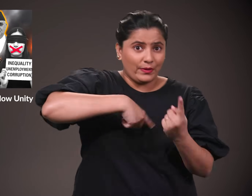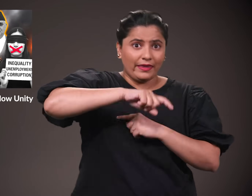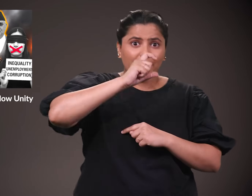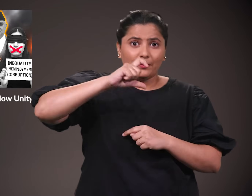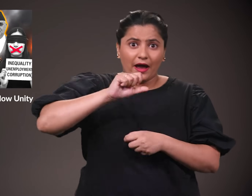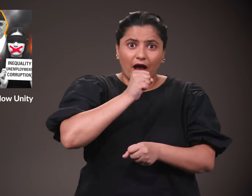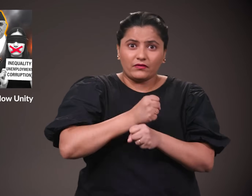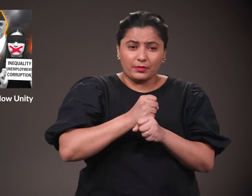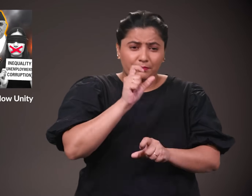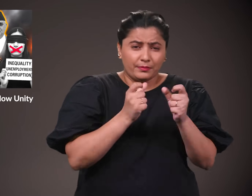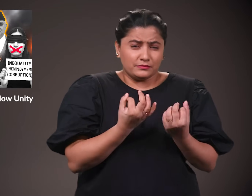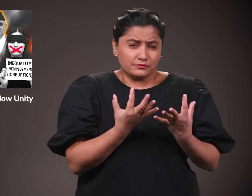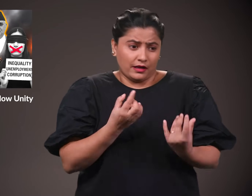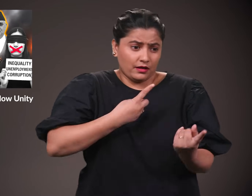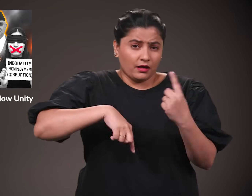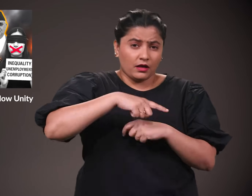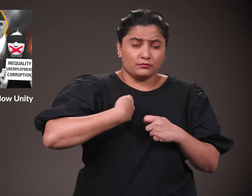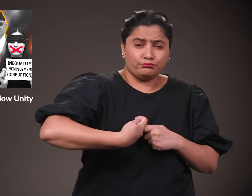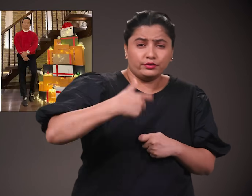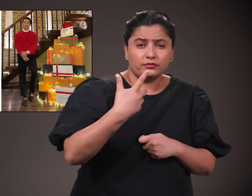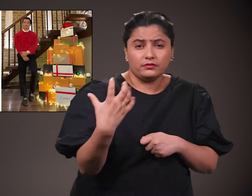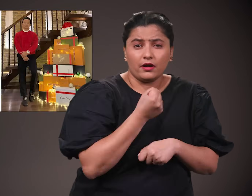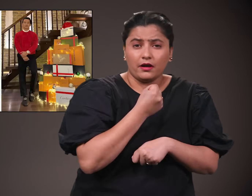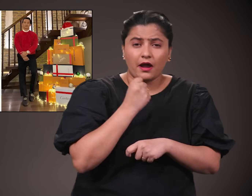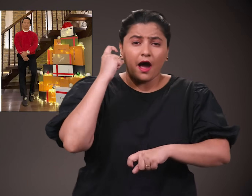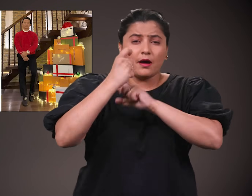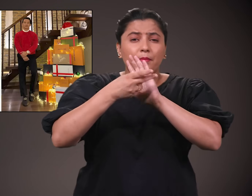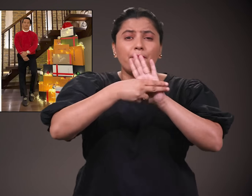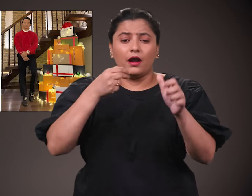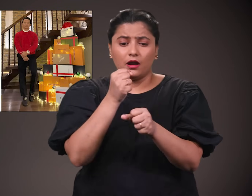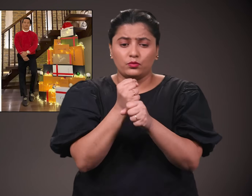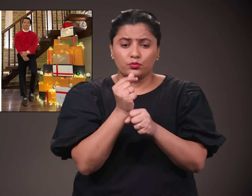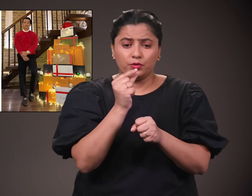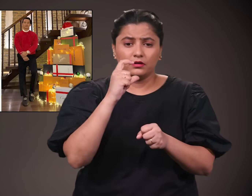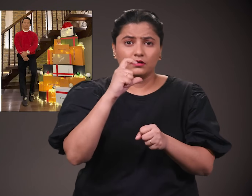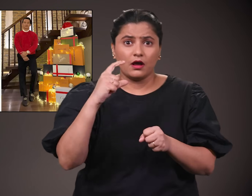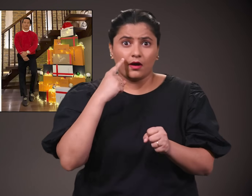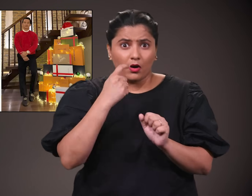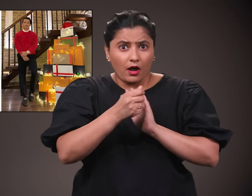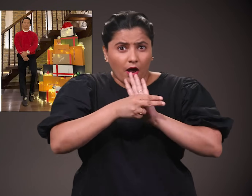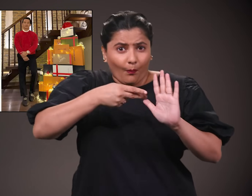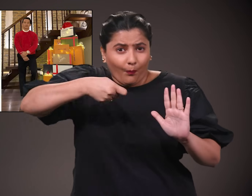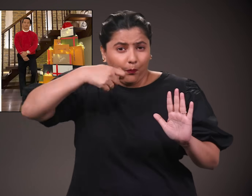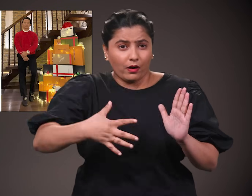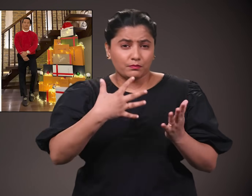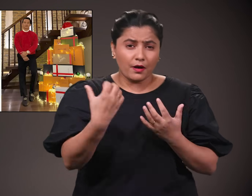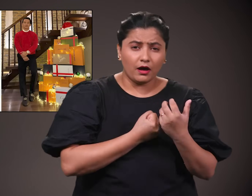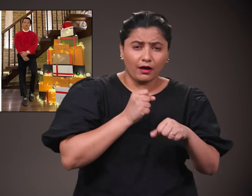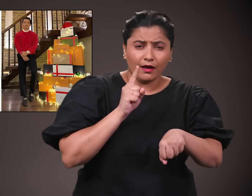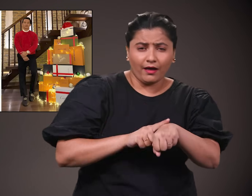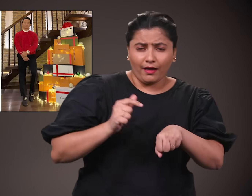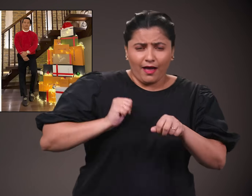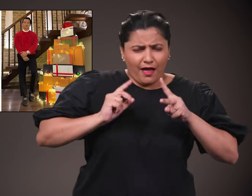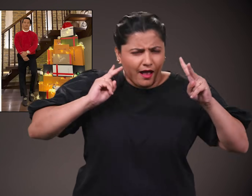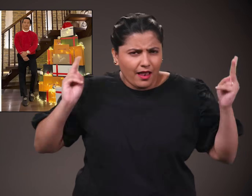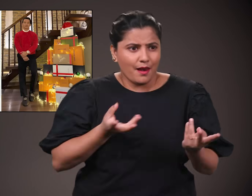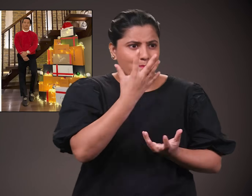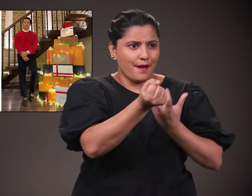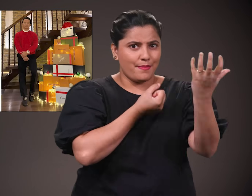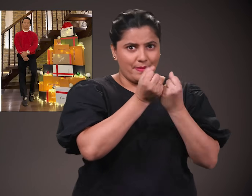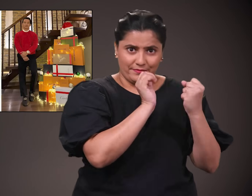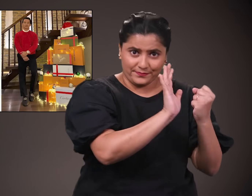Nepal’s government officials can afford luxury items like Gucci bags from abroad.